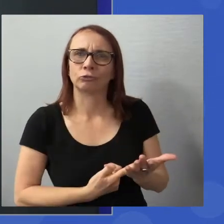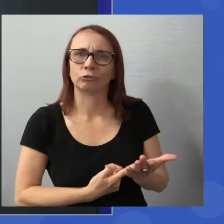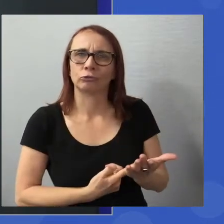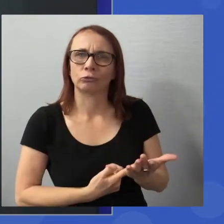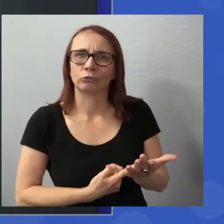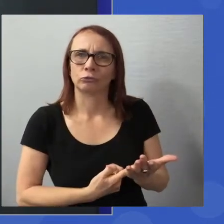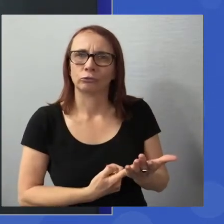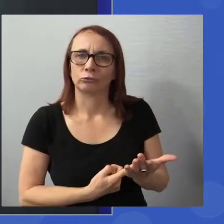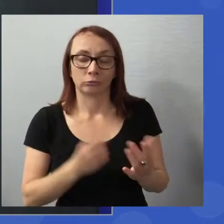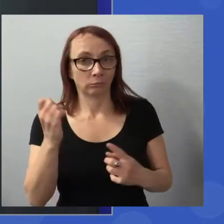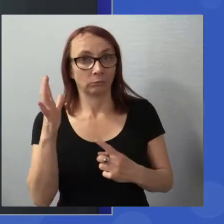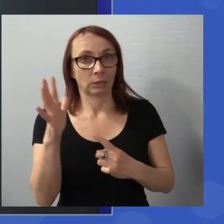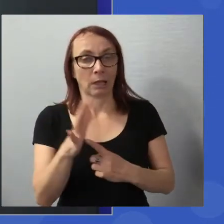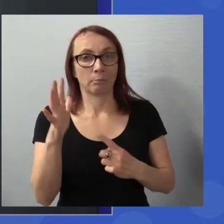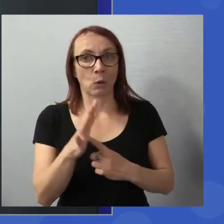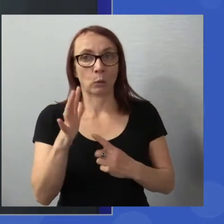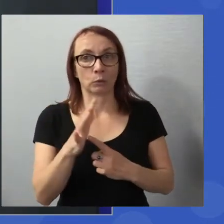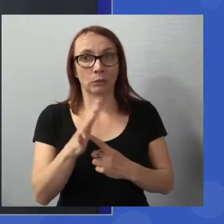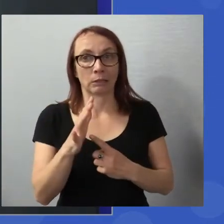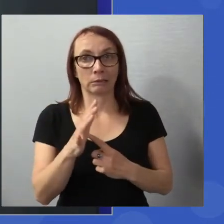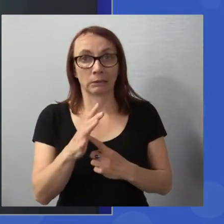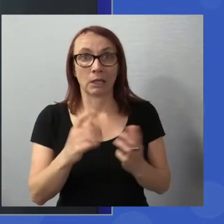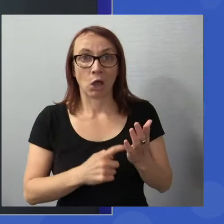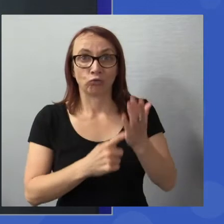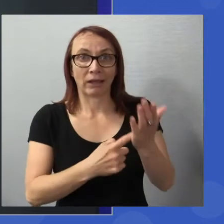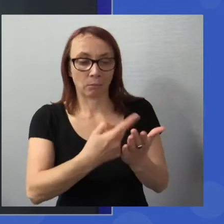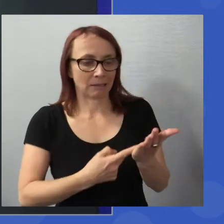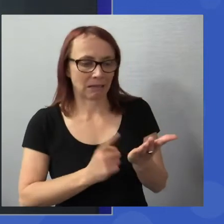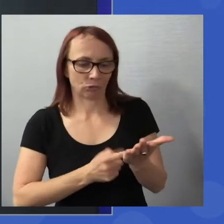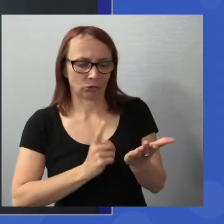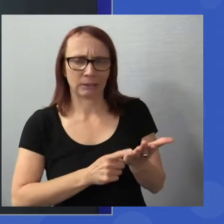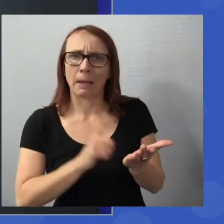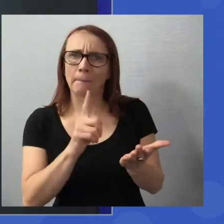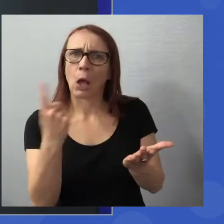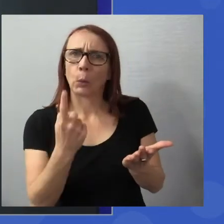clear you know with our recommendations who is it who needs to act on those